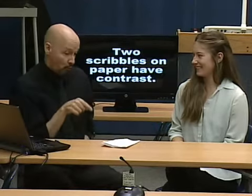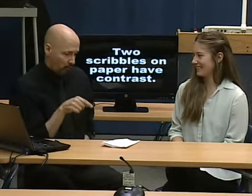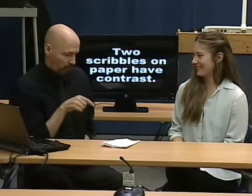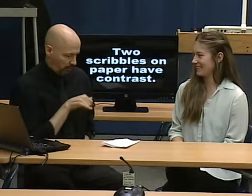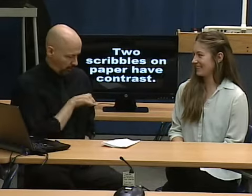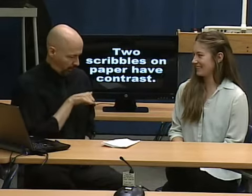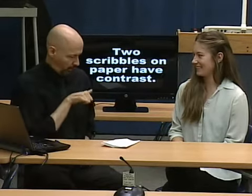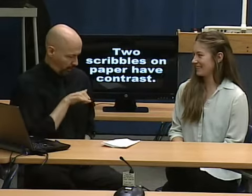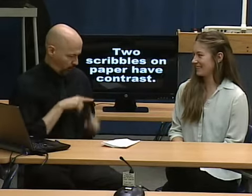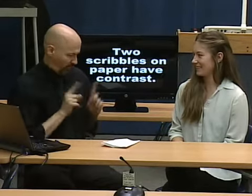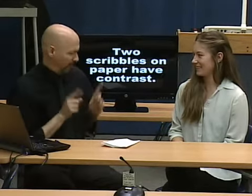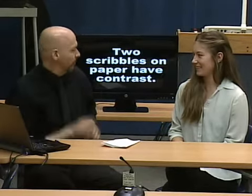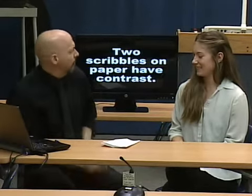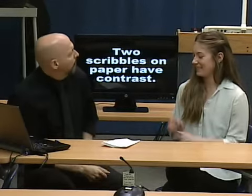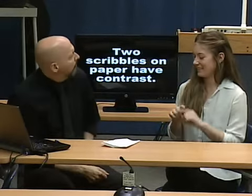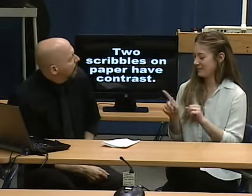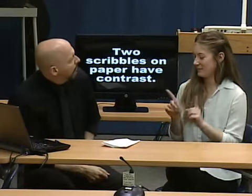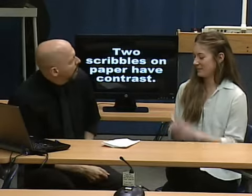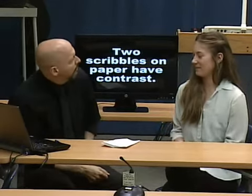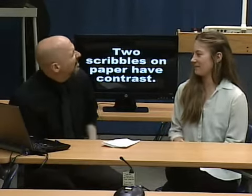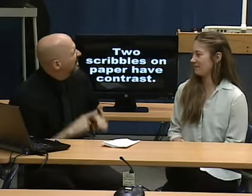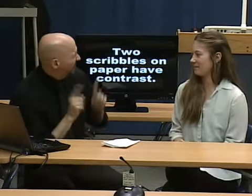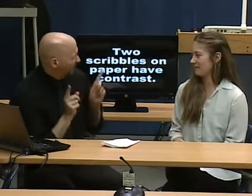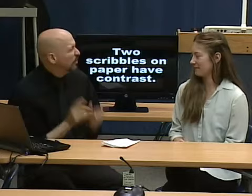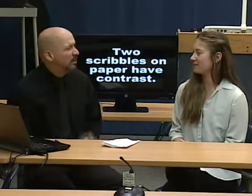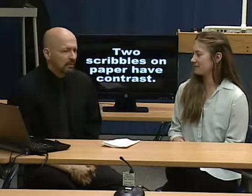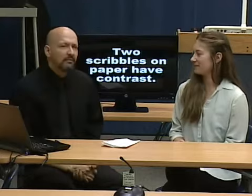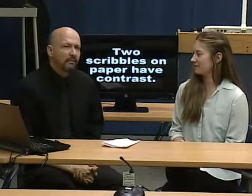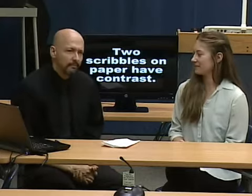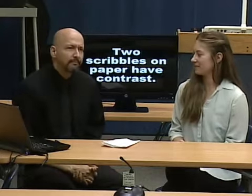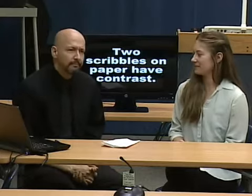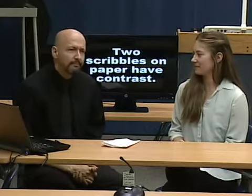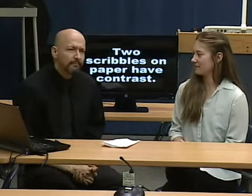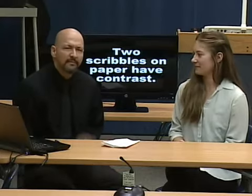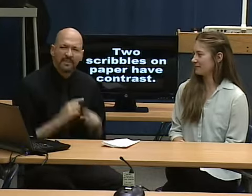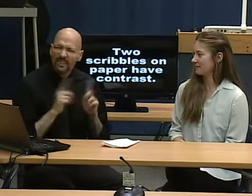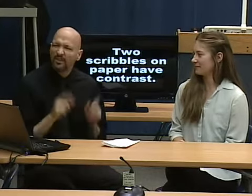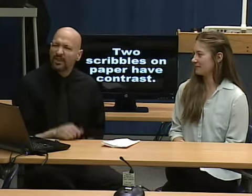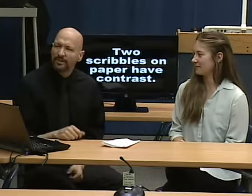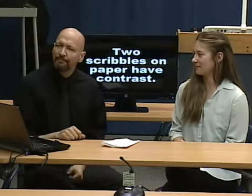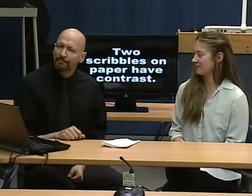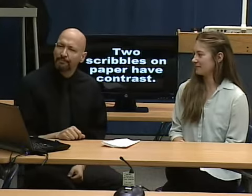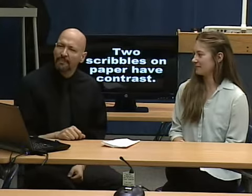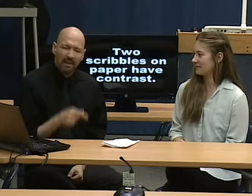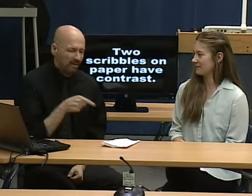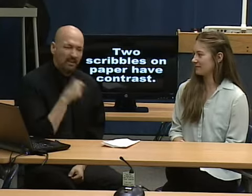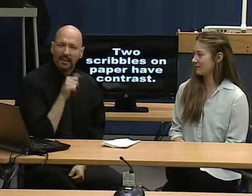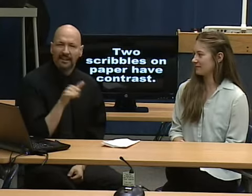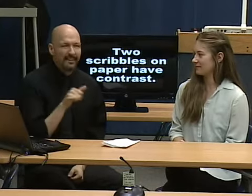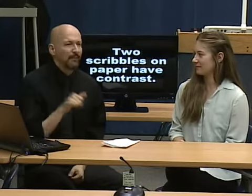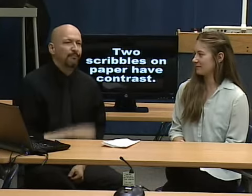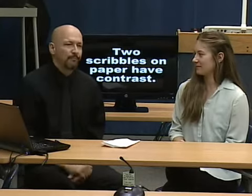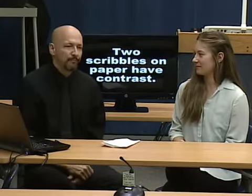Are those the same or different? Different. Different. Yeah. Different. They're not the same.